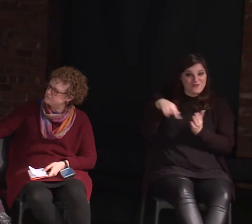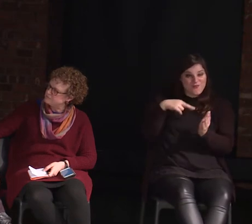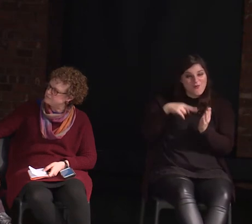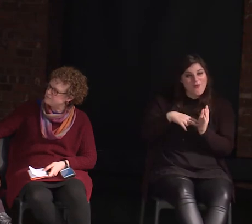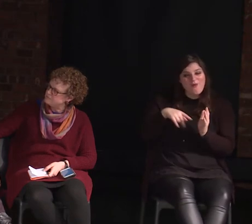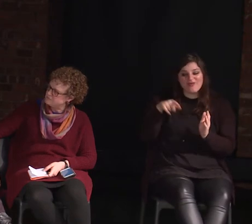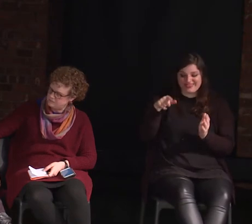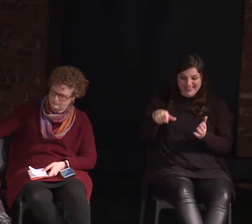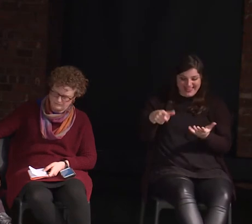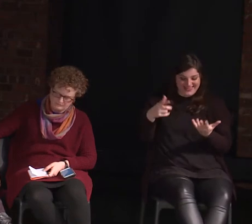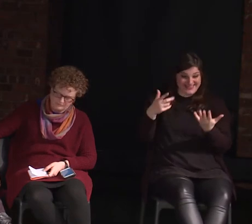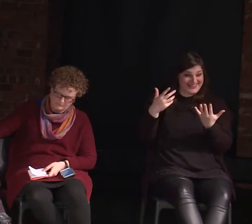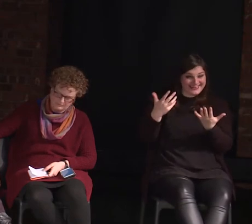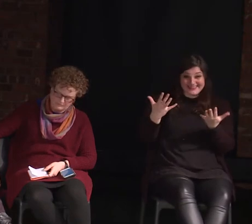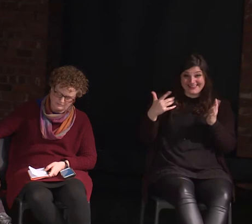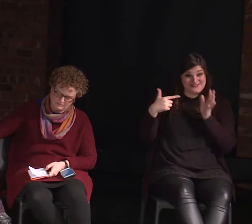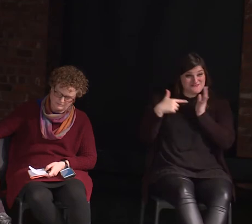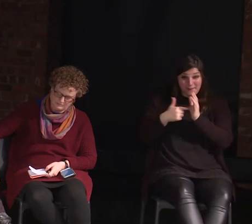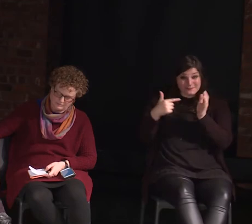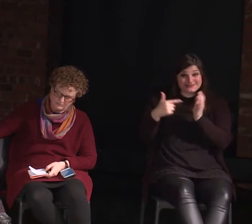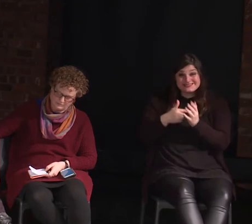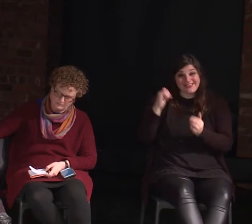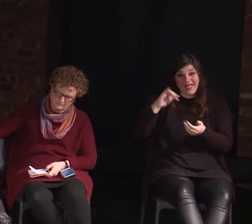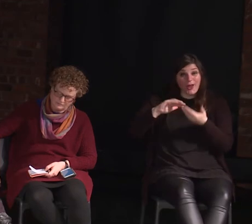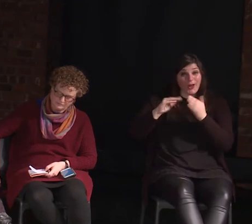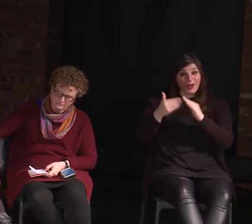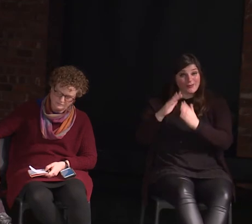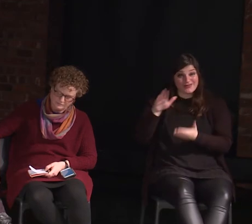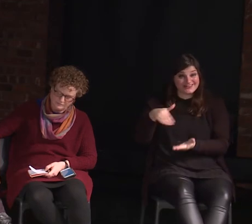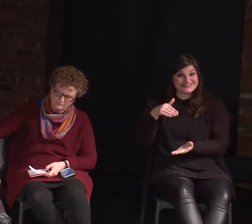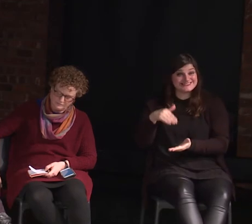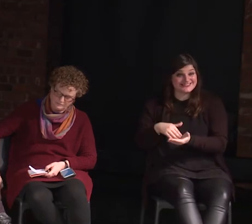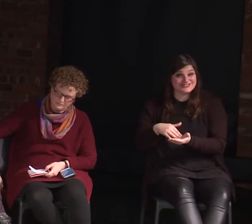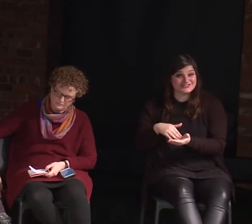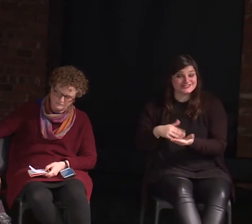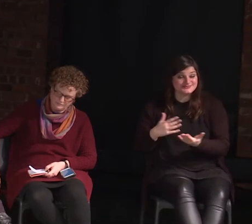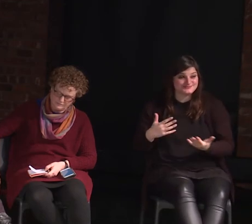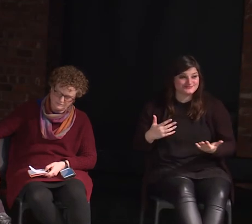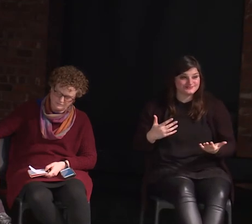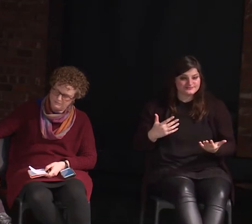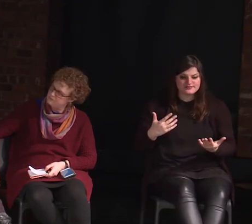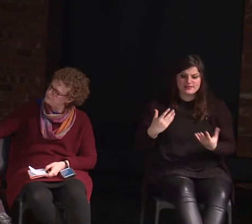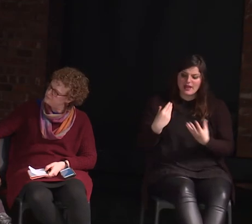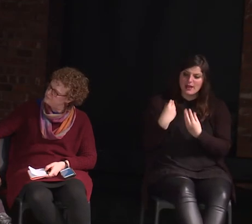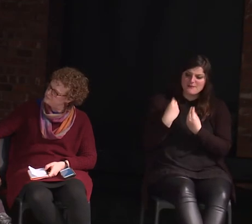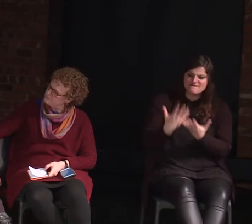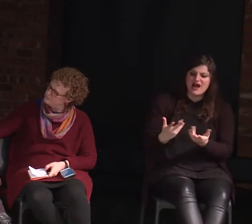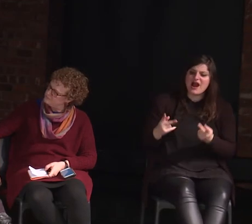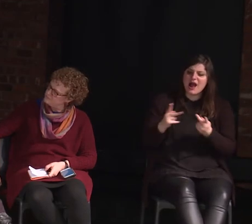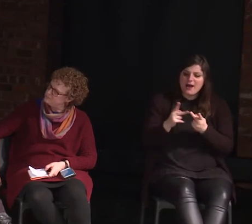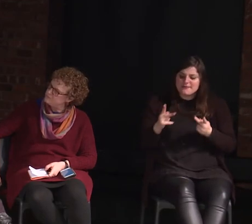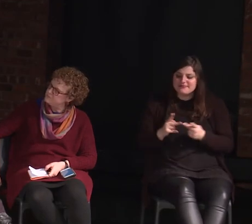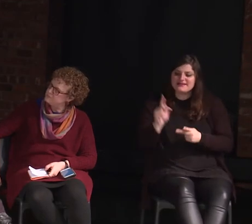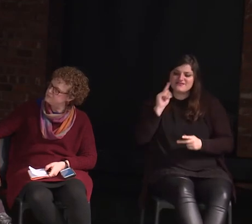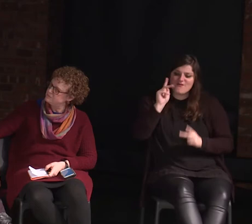They represent the voice of the folks that are really maybe their needs are not being